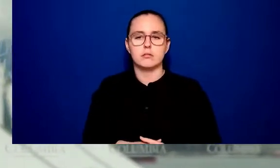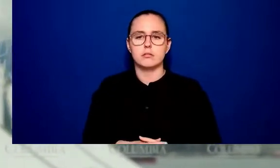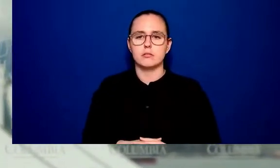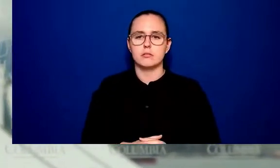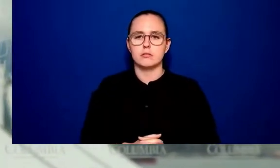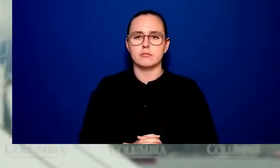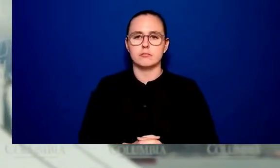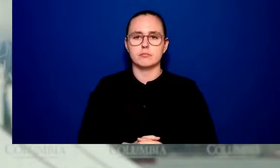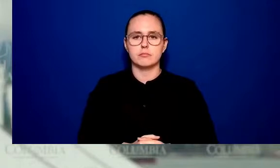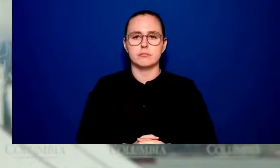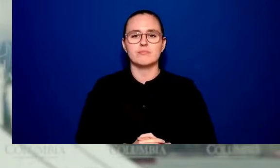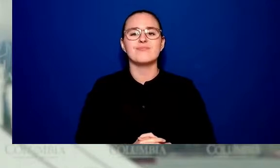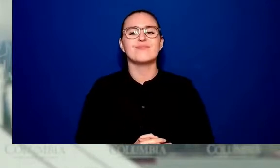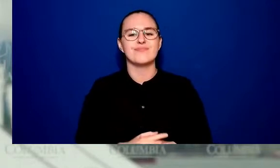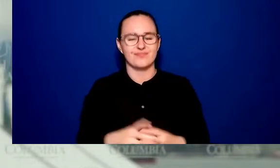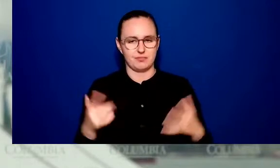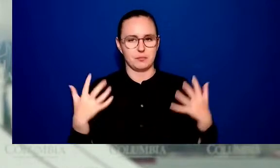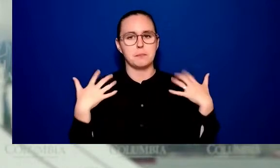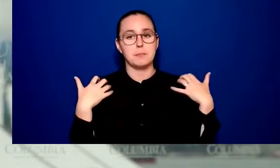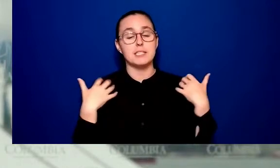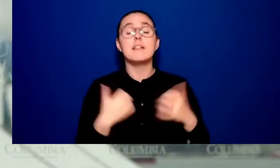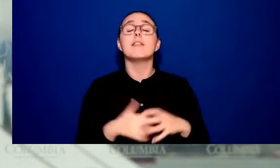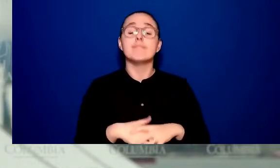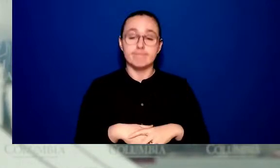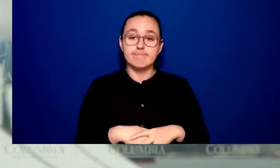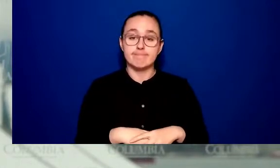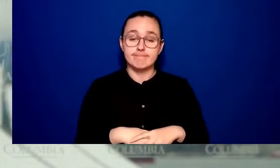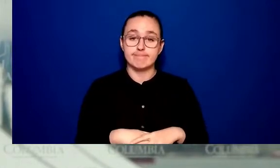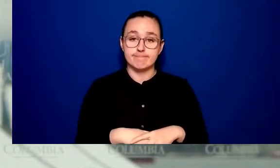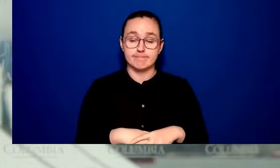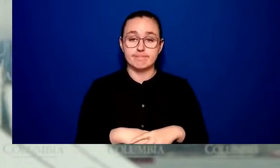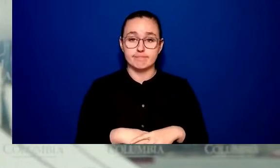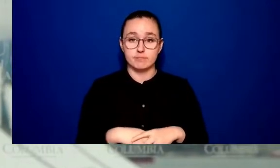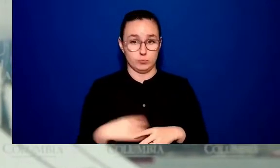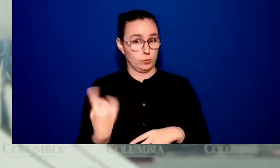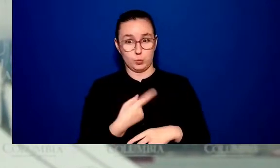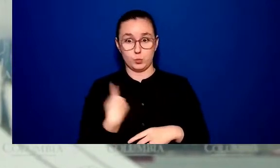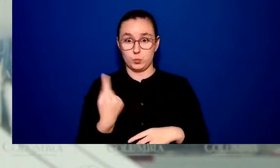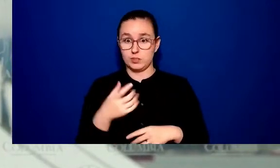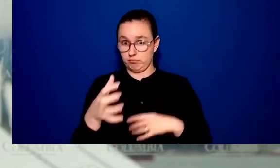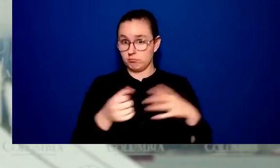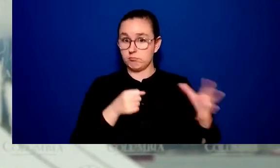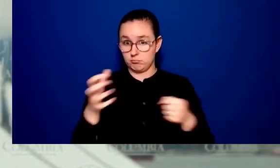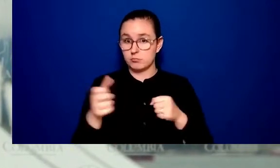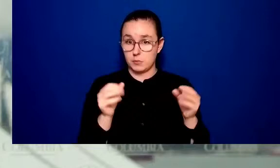you're rightly so we're in the process of hiring both more ambulance, paramedics and